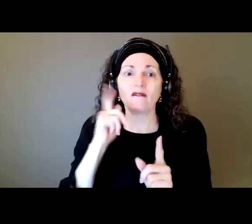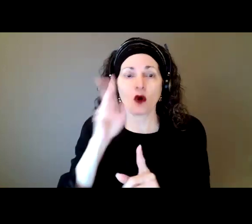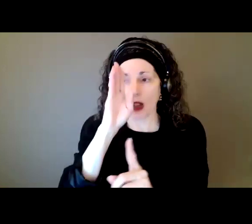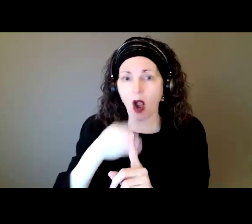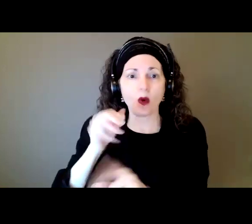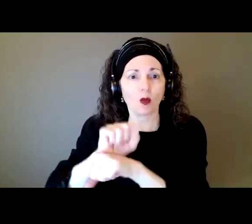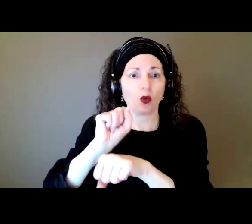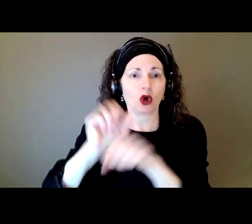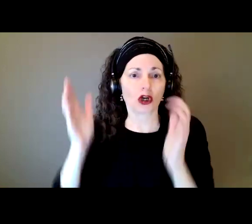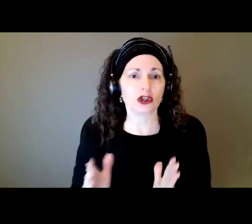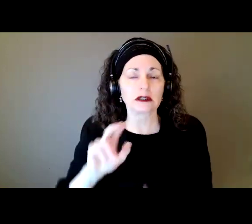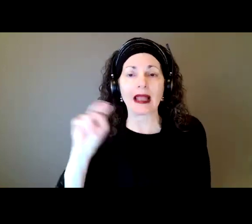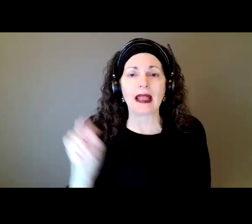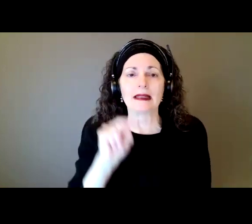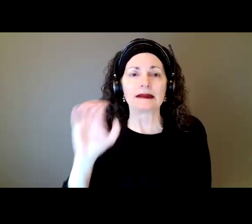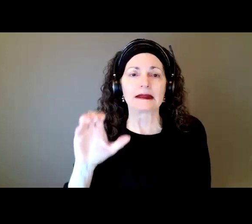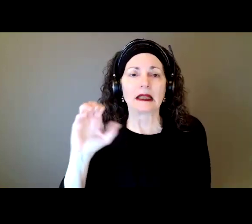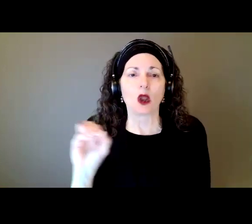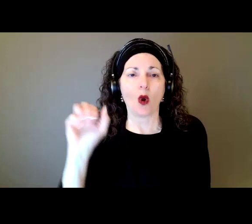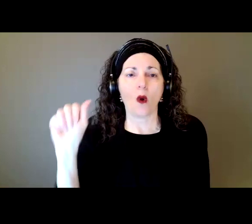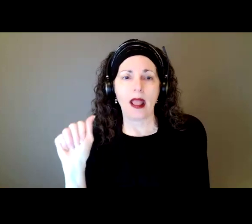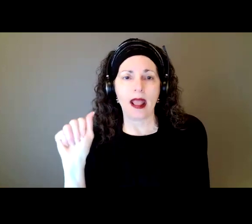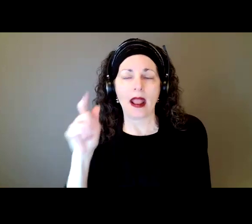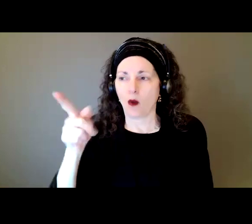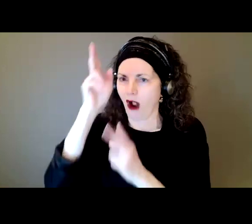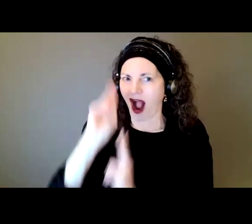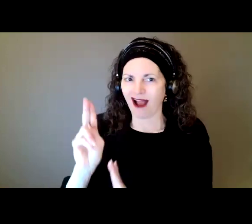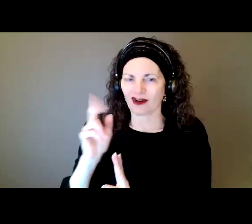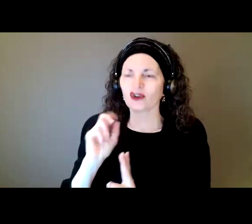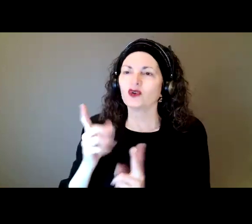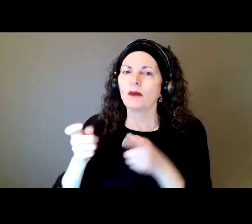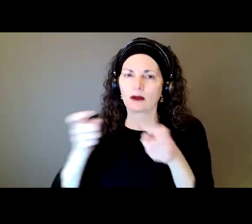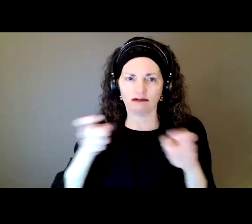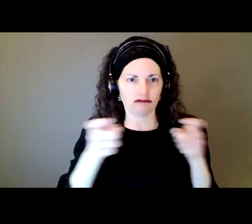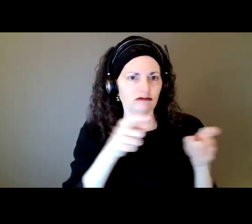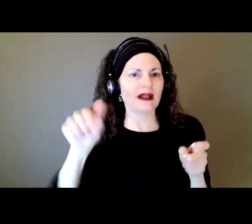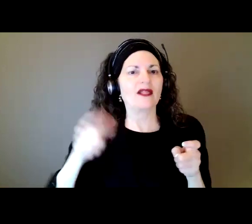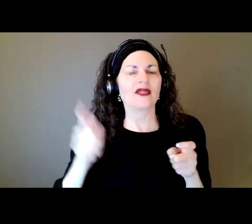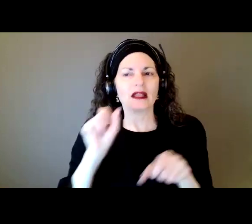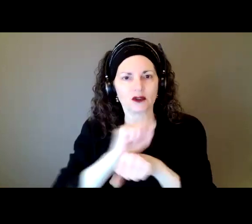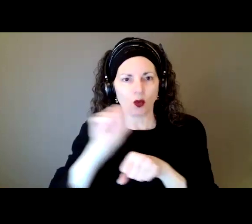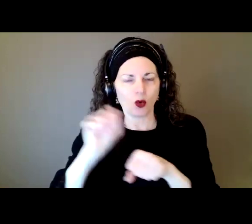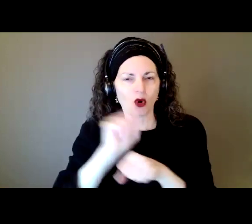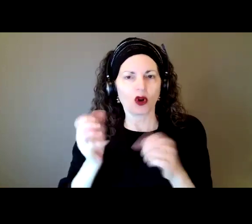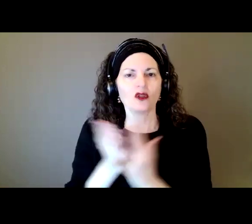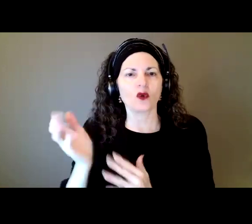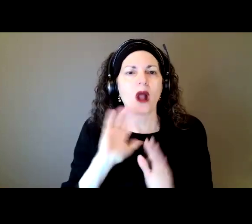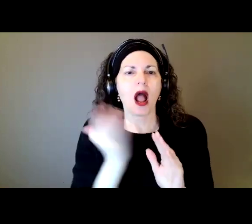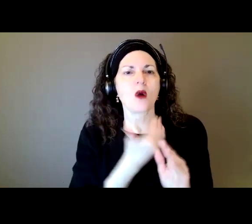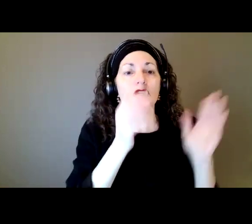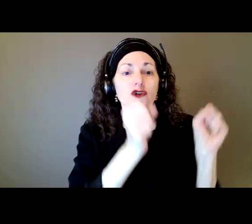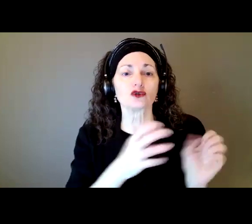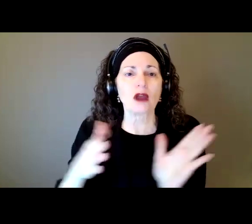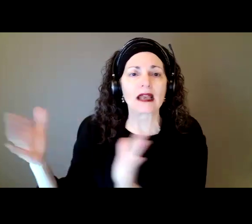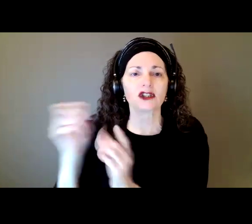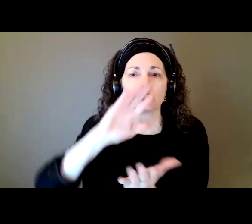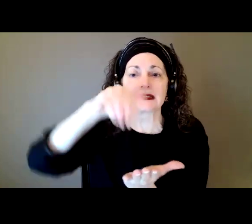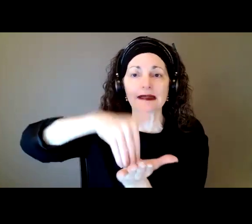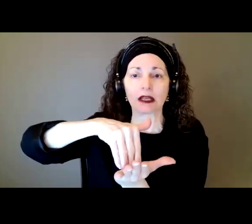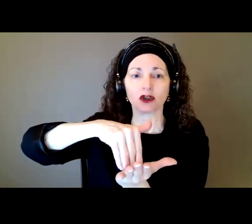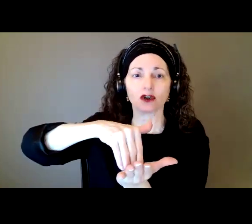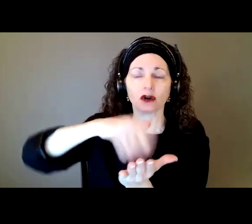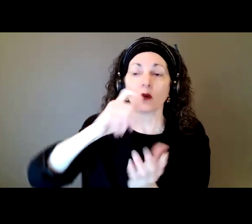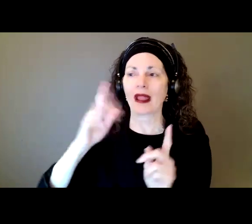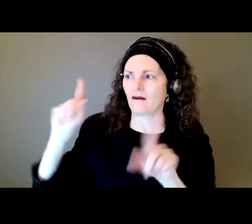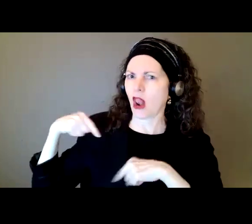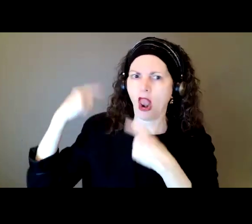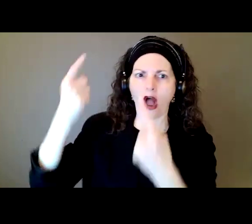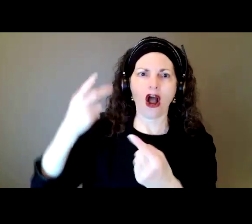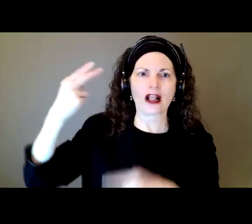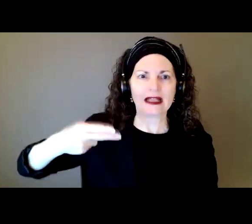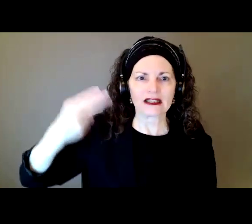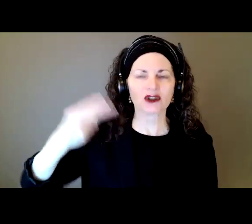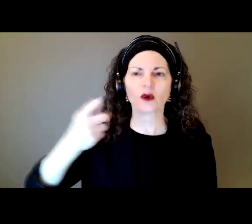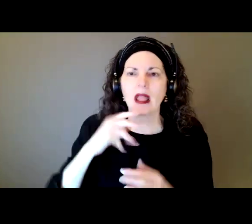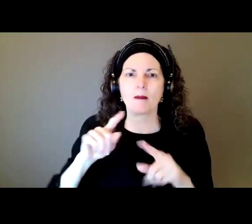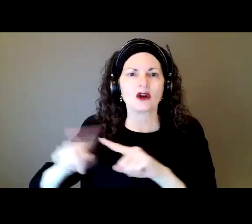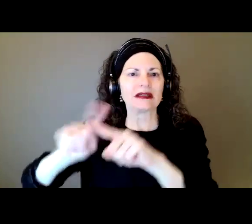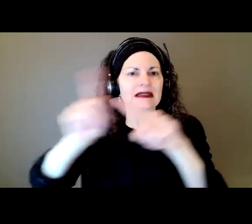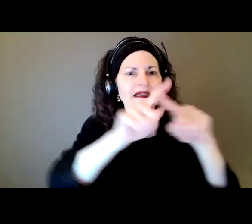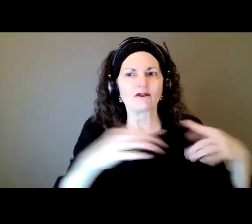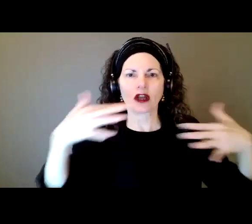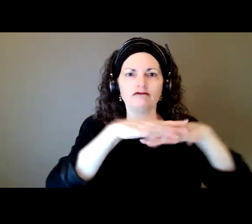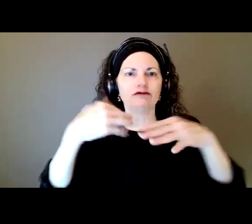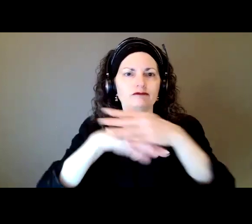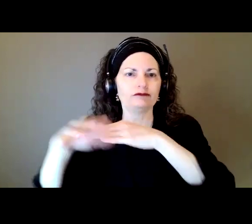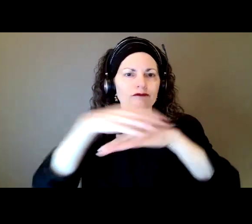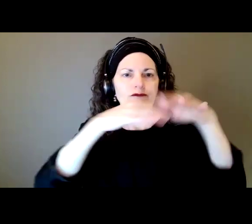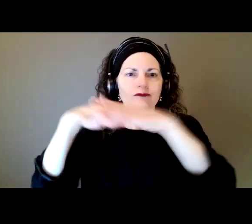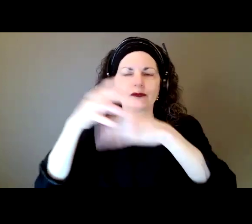NCOA is honored to administer these systems change efforts on behalf of ACL through the Strategies Center. We are leveraging our long history of leading cross-functional initiatives across many divisions of the government at the highest level.